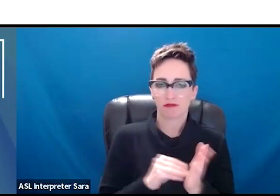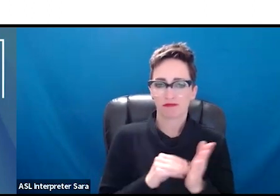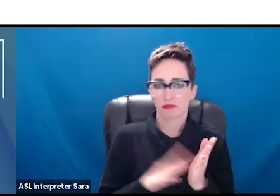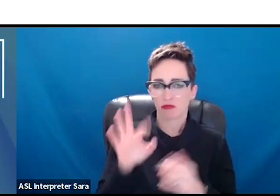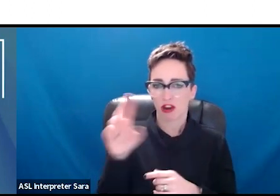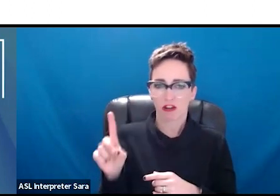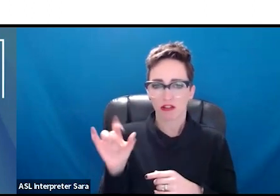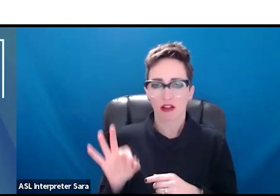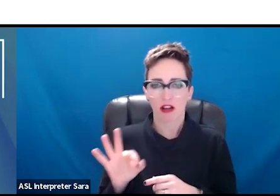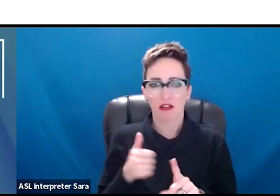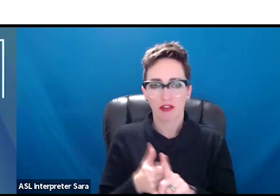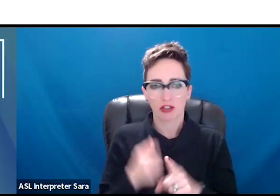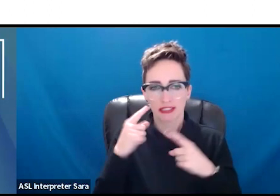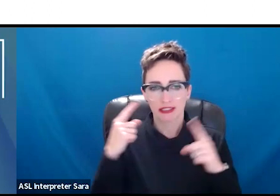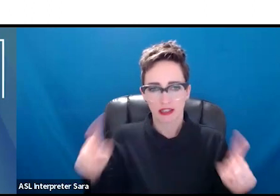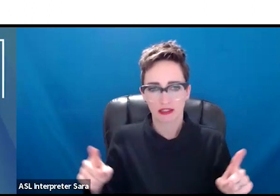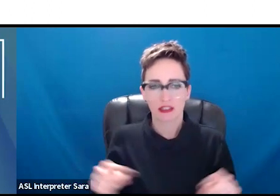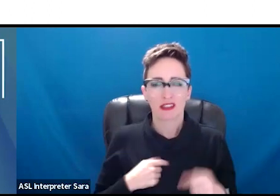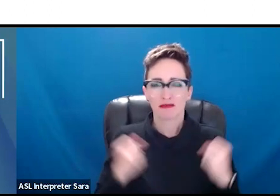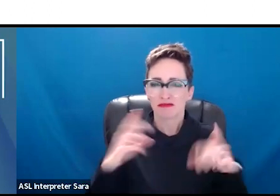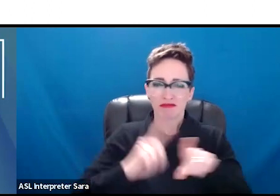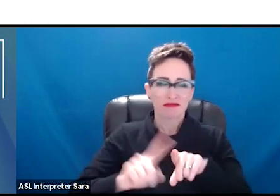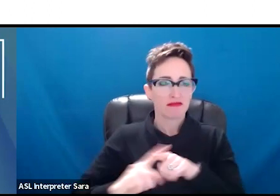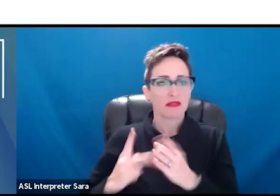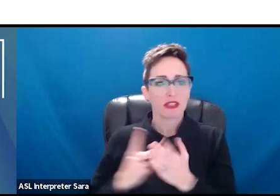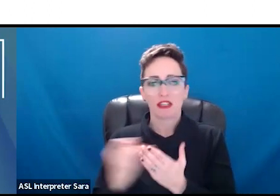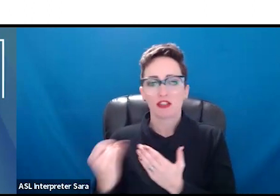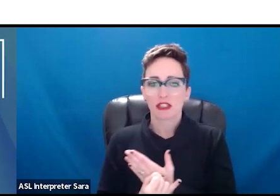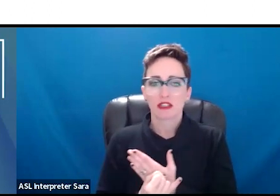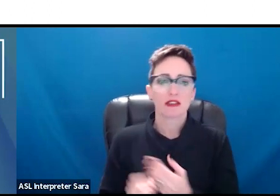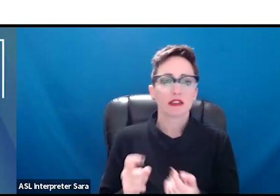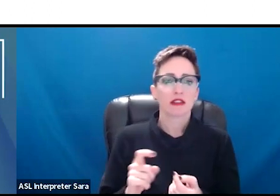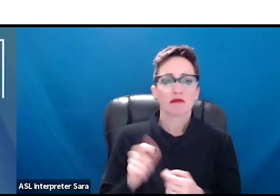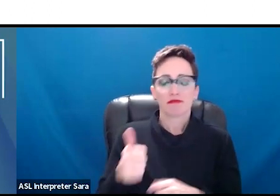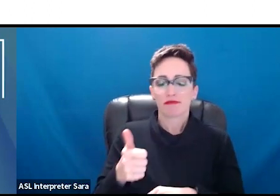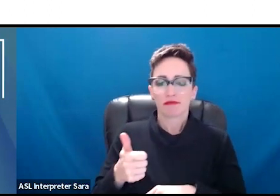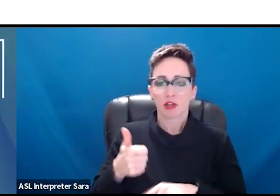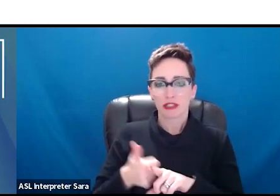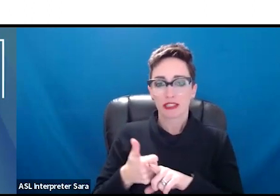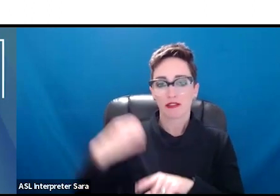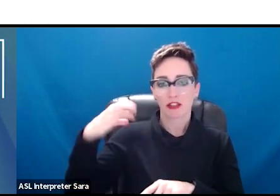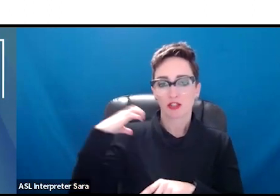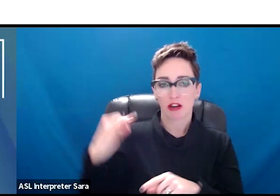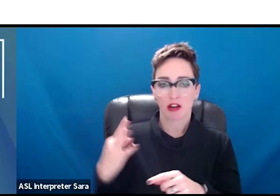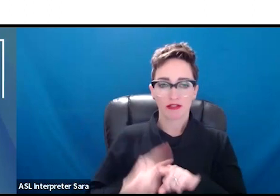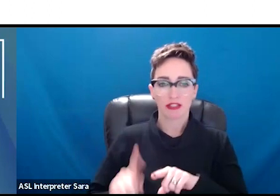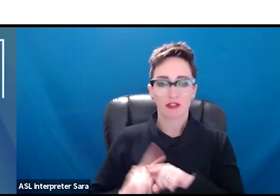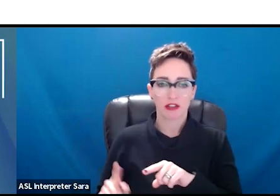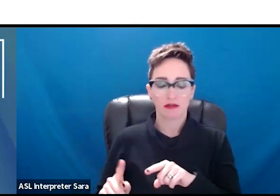Johnson has led the formation of high profile change initiatives, chaired collaboratives, and served as a board member